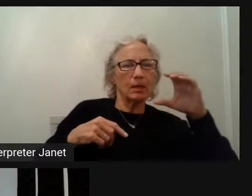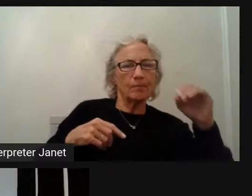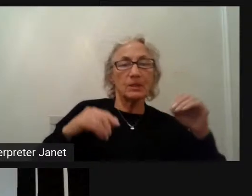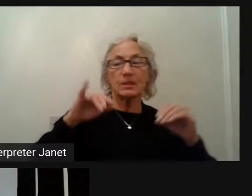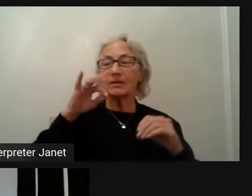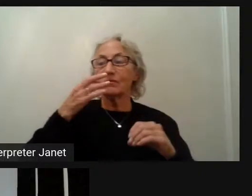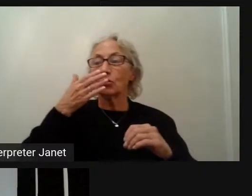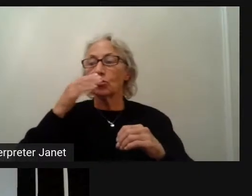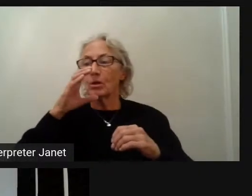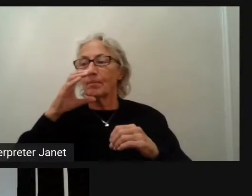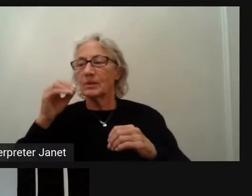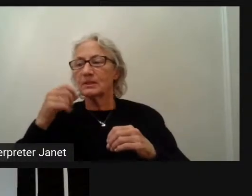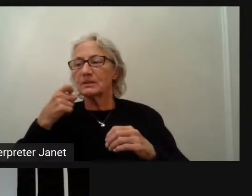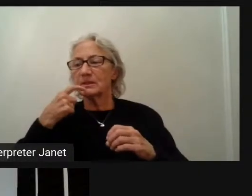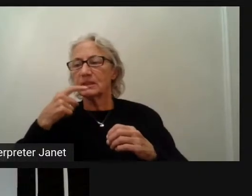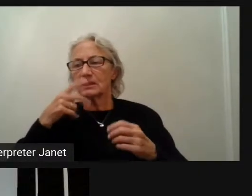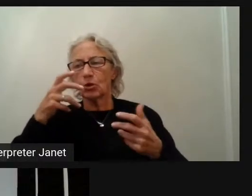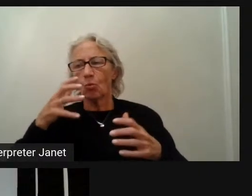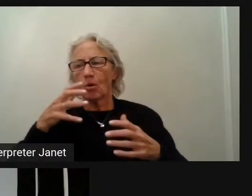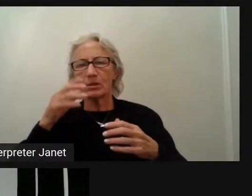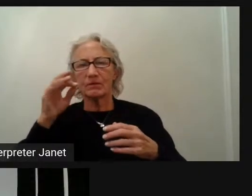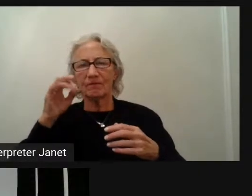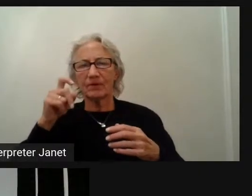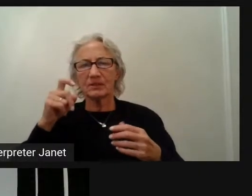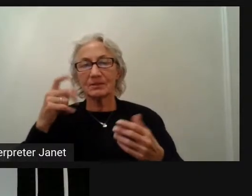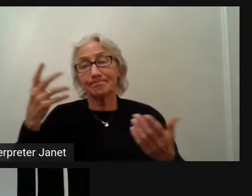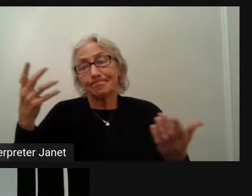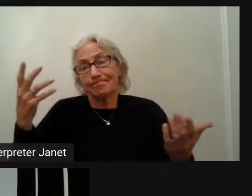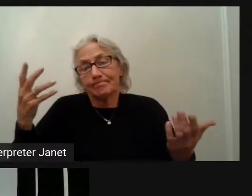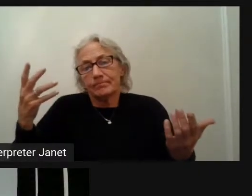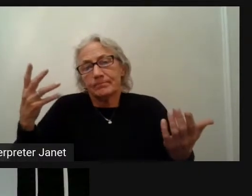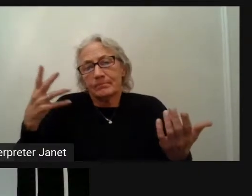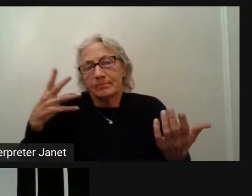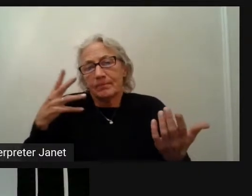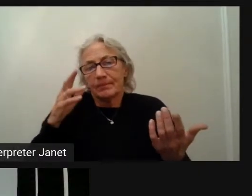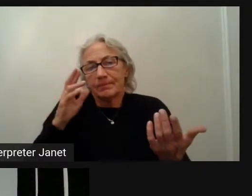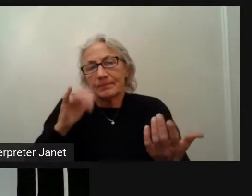one of the things that tells a good company from a bad one. If